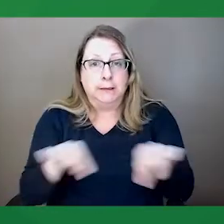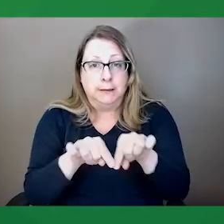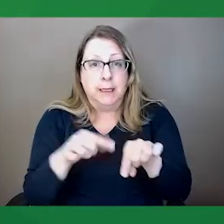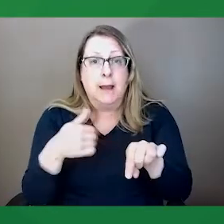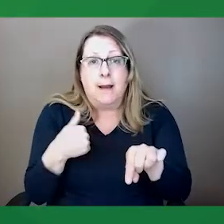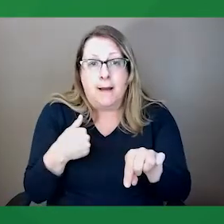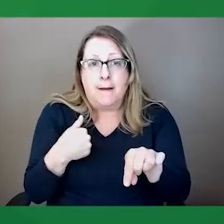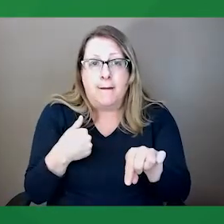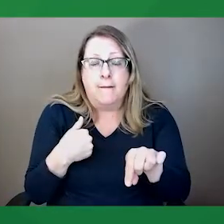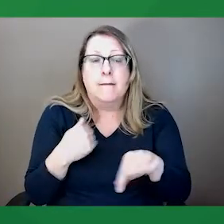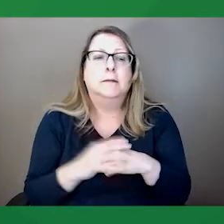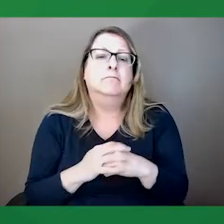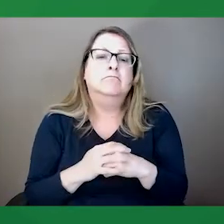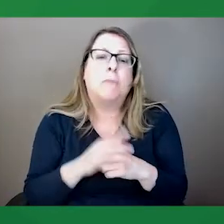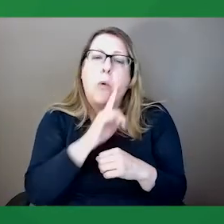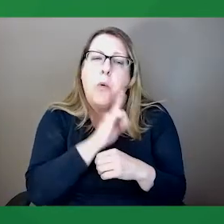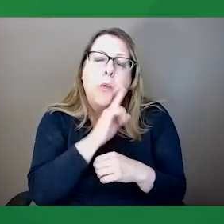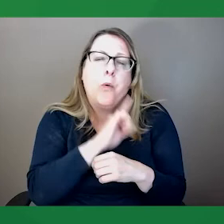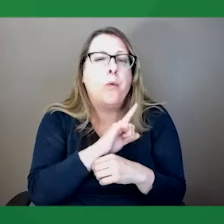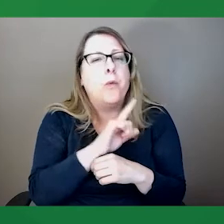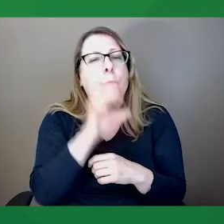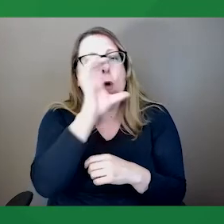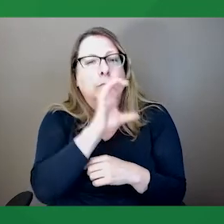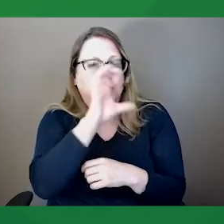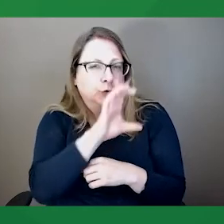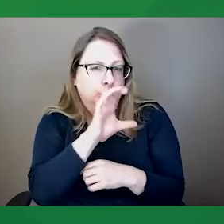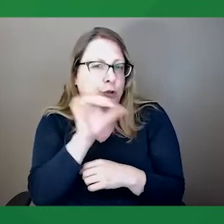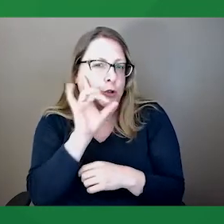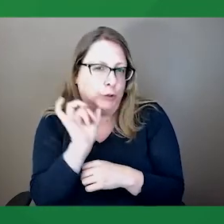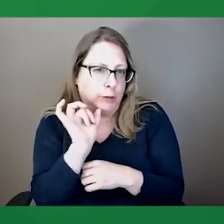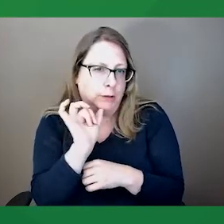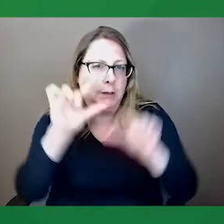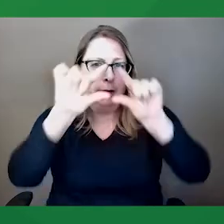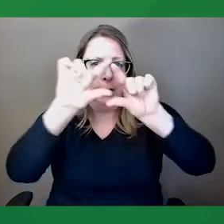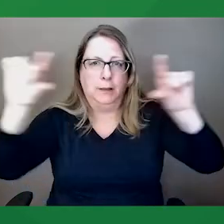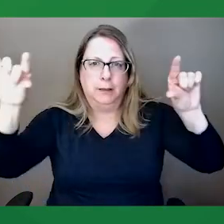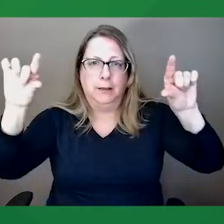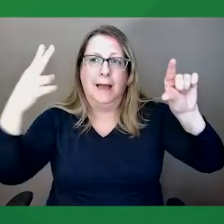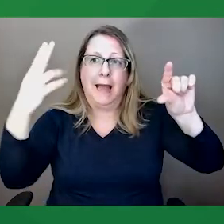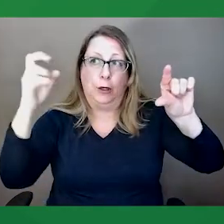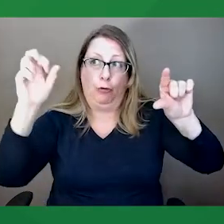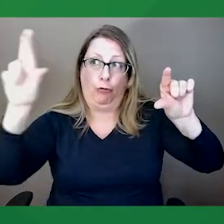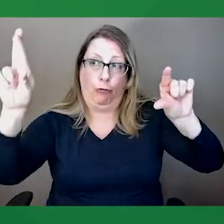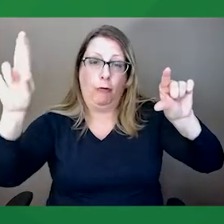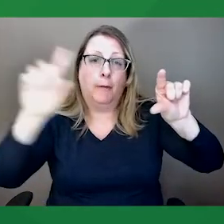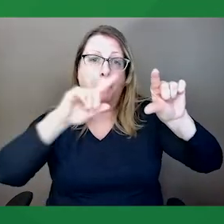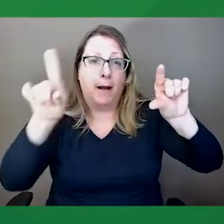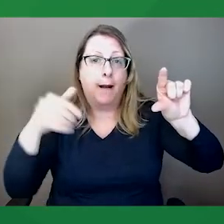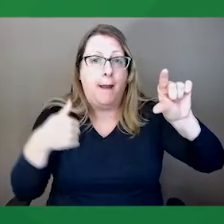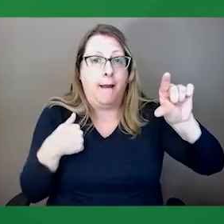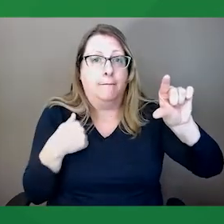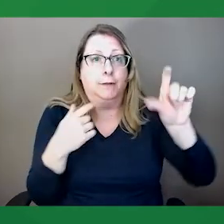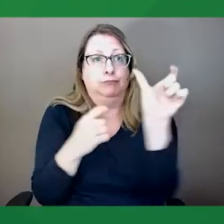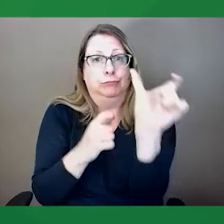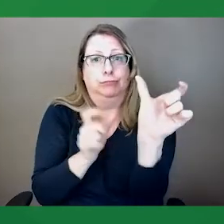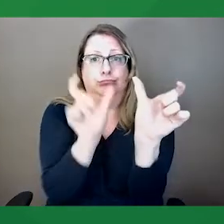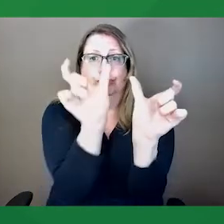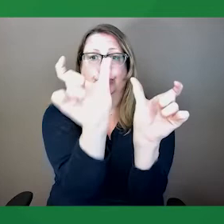So in the screen we have a browser, kind of simulated browser there, I'm showing the header inside the header.